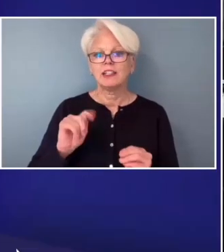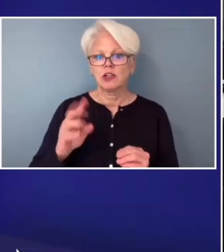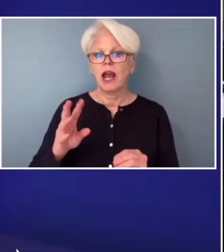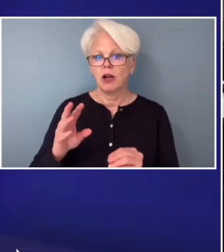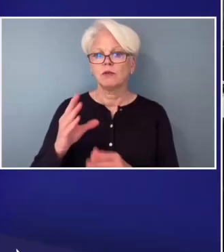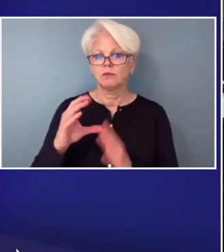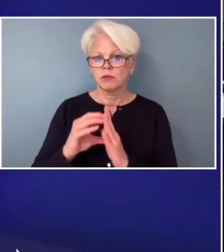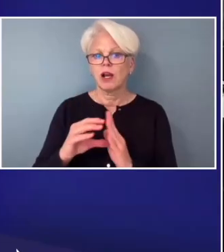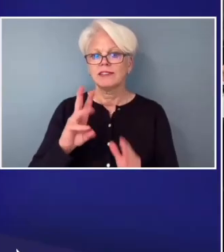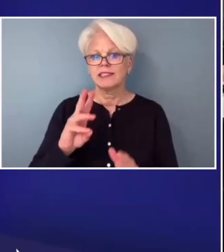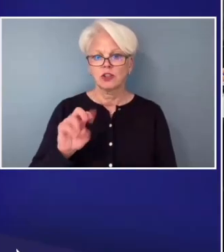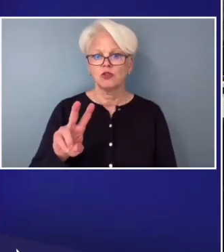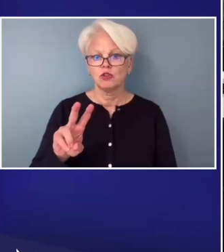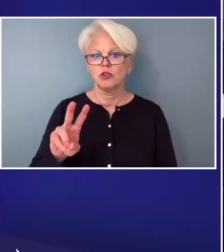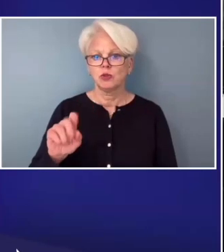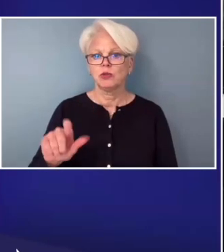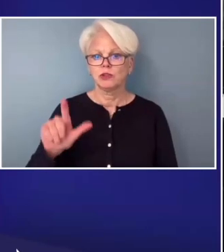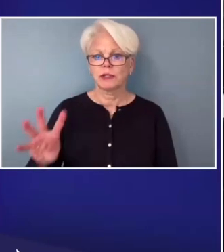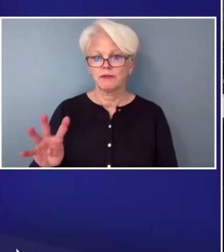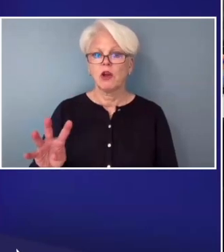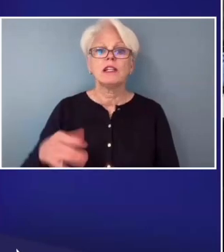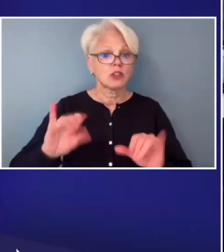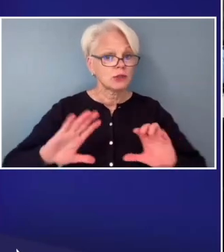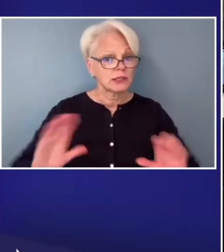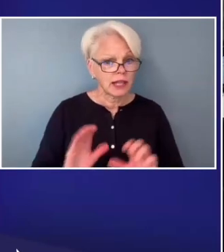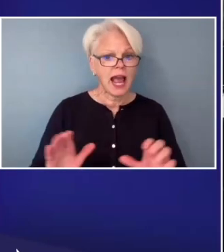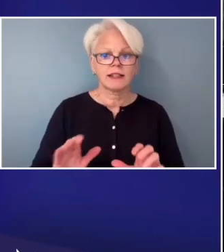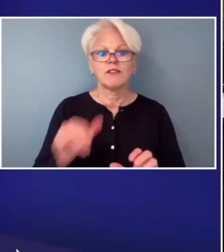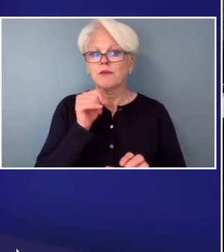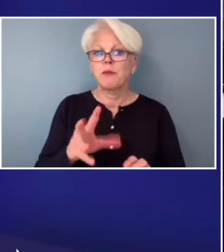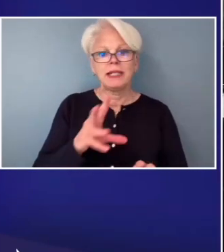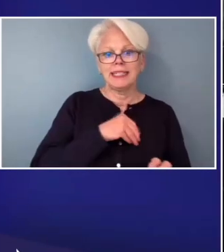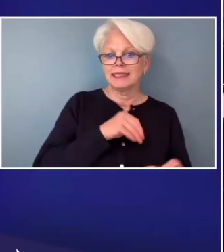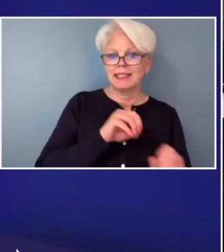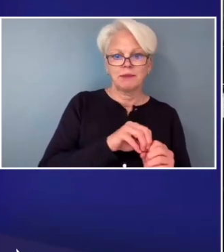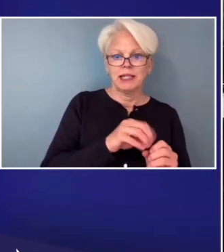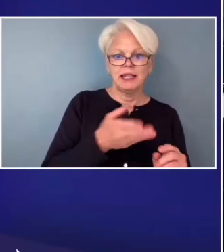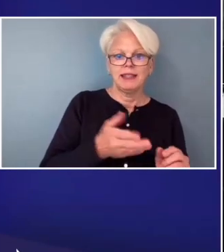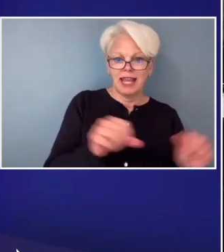So it's still active, but we didn't take it in the suggested area. Um, The next one on